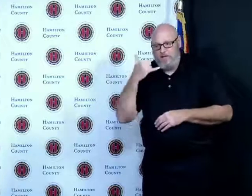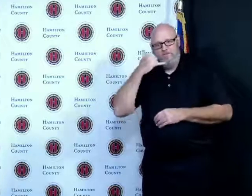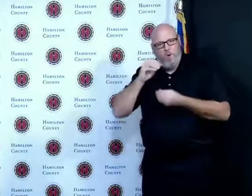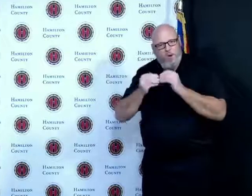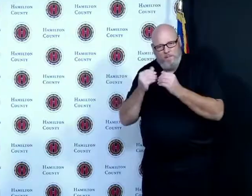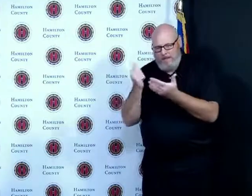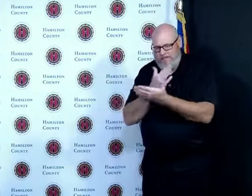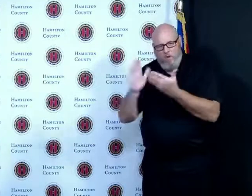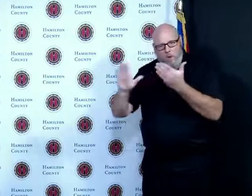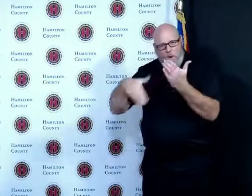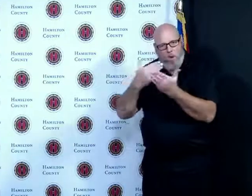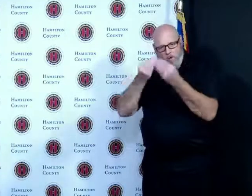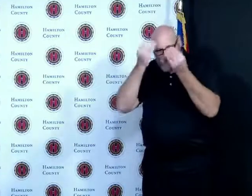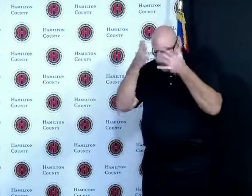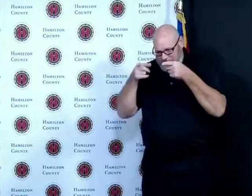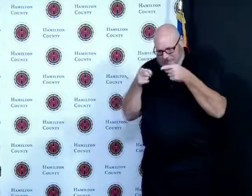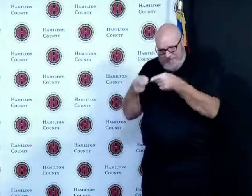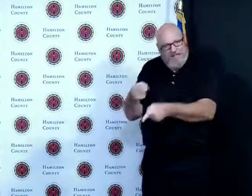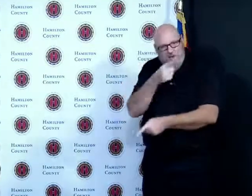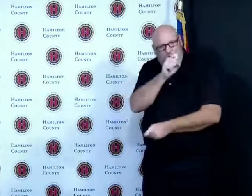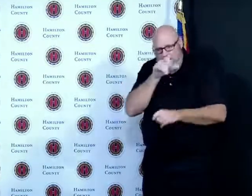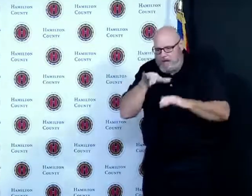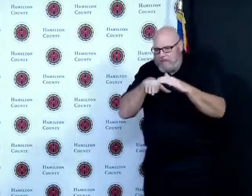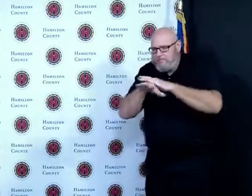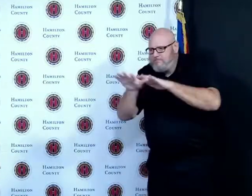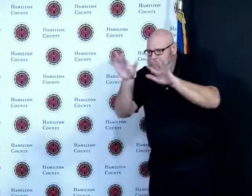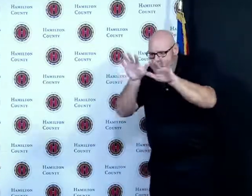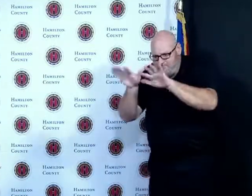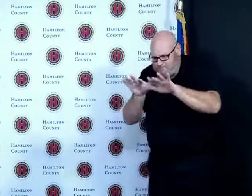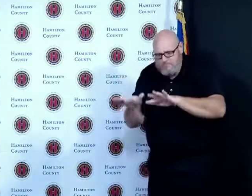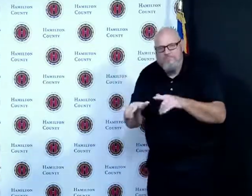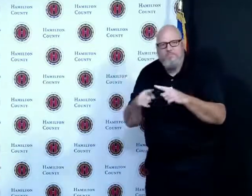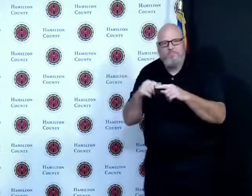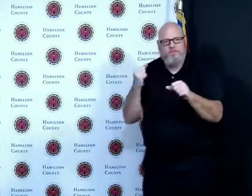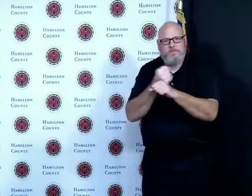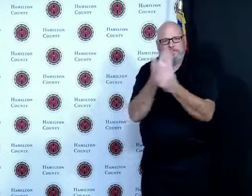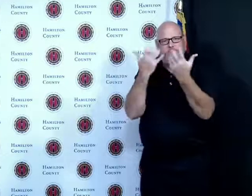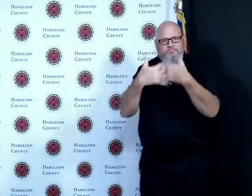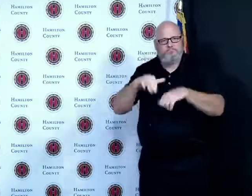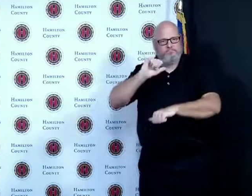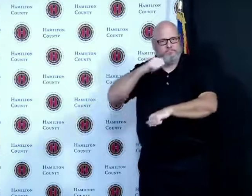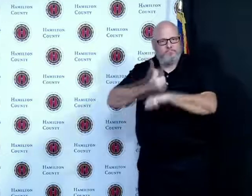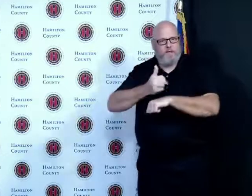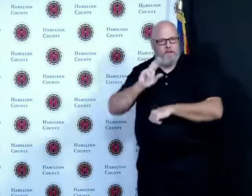Health System for instance choose Mercy Health and go get signed up you can also sign up with